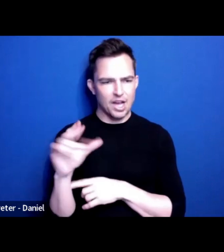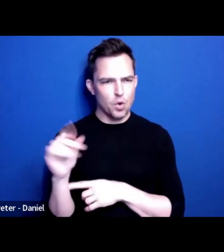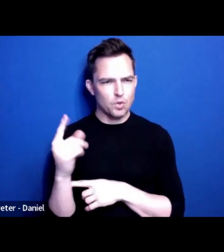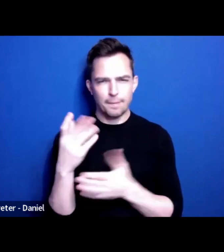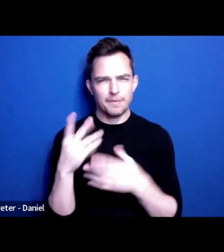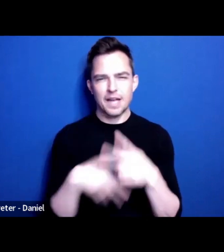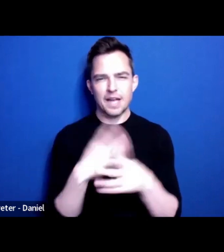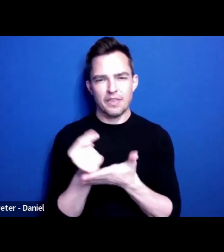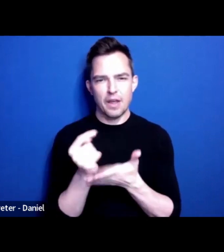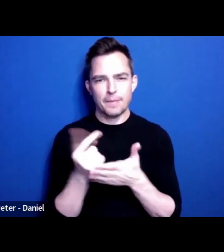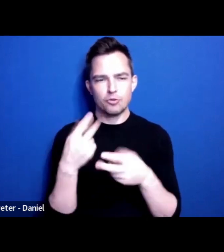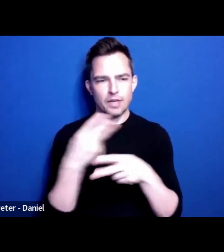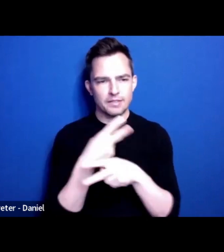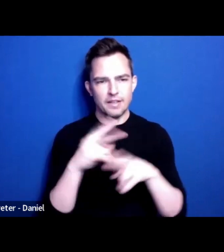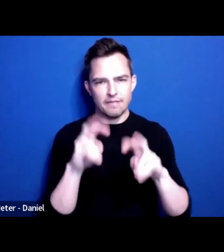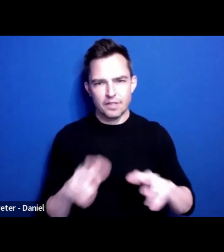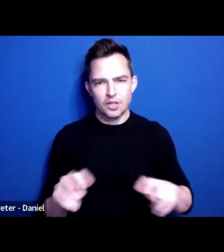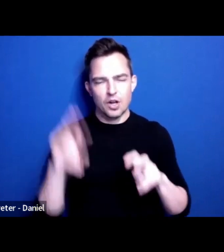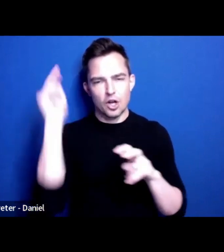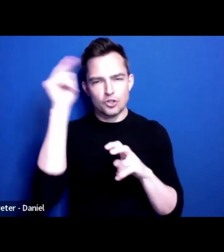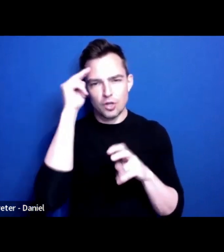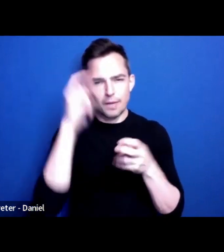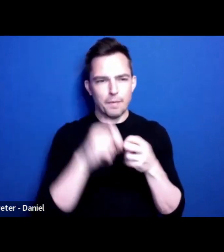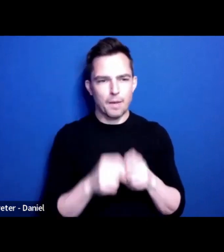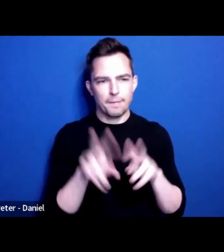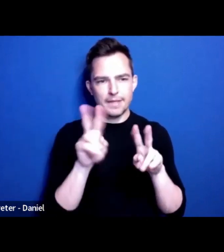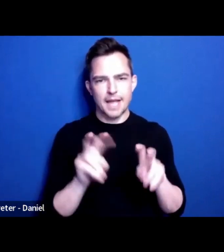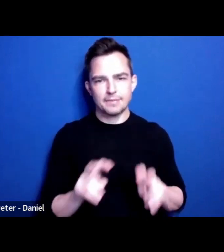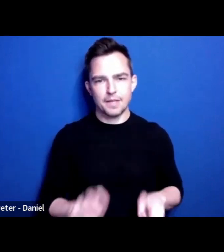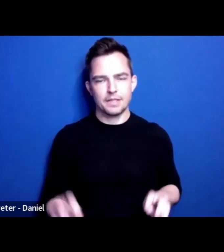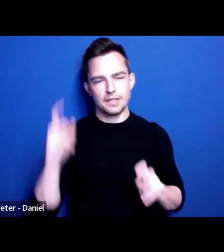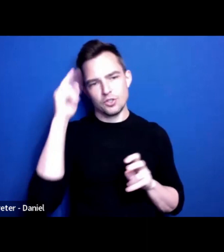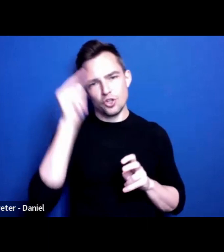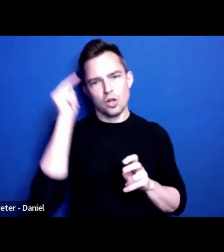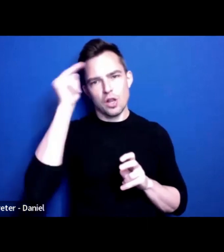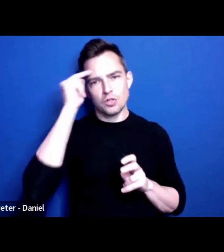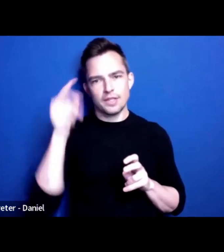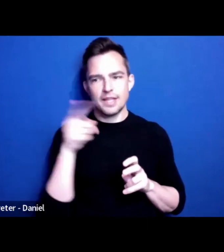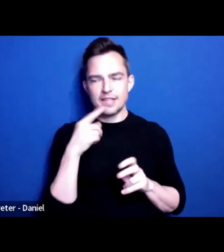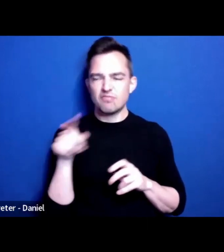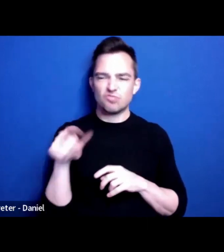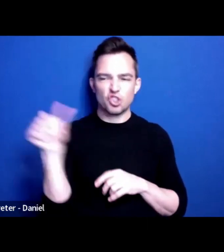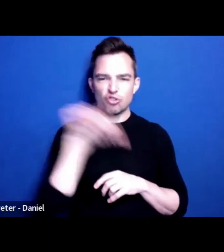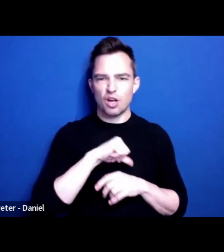where they try to figure out what's wrong like a neurological assessment, and they just kept saying, I was drunk. And I'm like, I haven't had a drink in